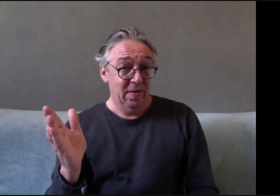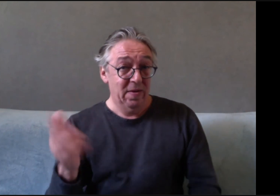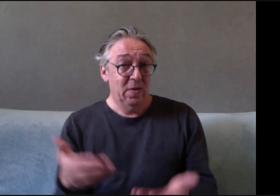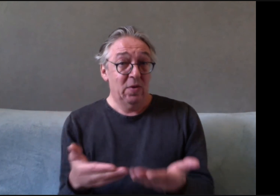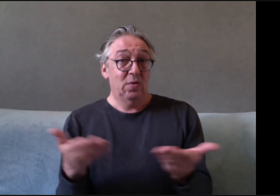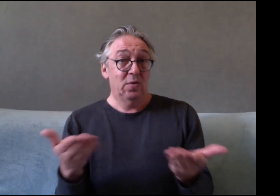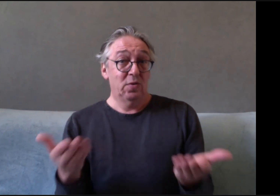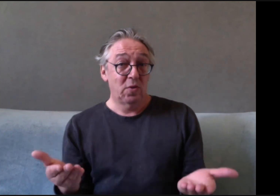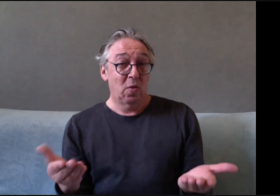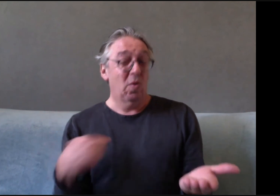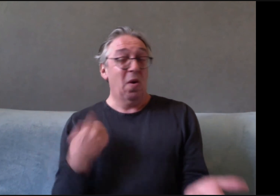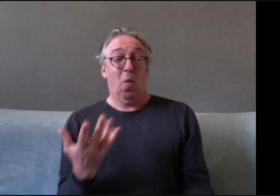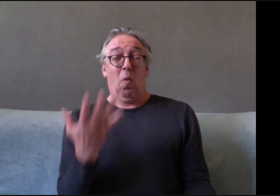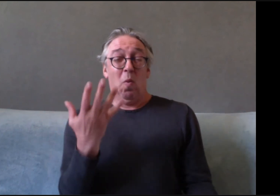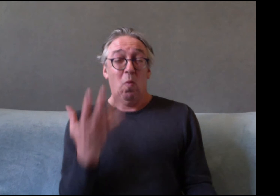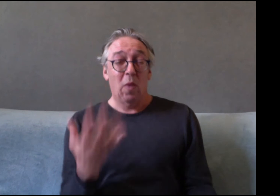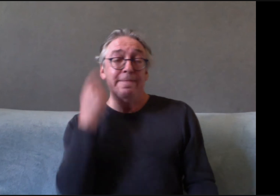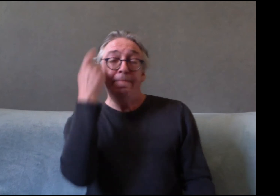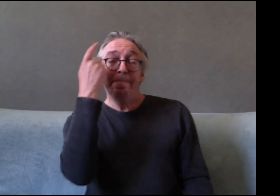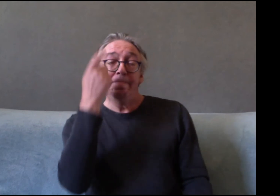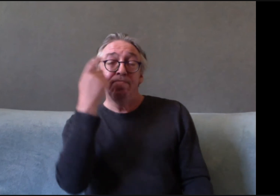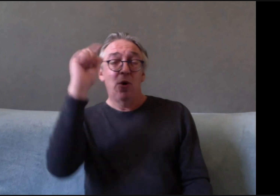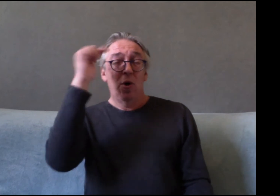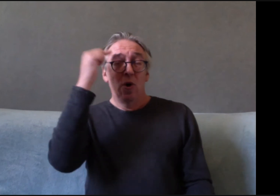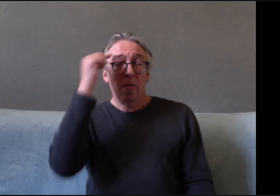to support that and to have that in a more accessible way.